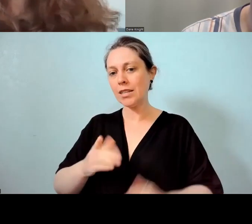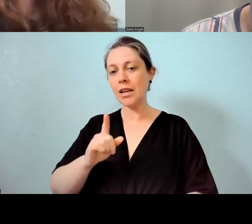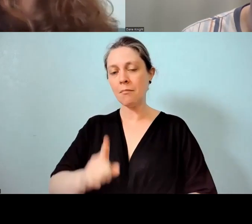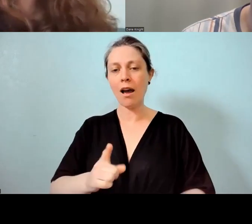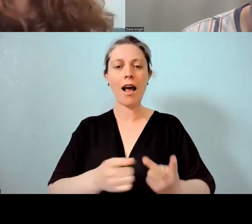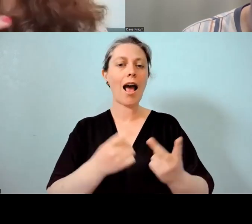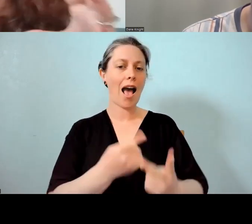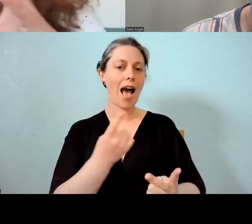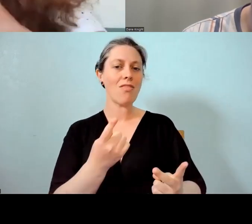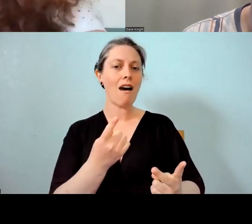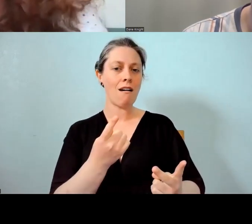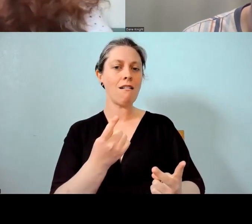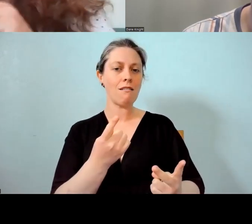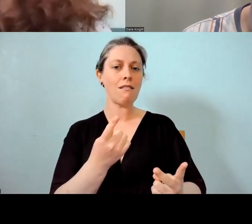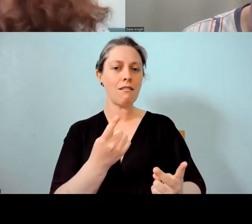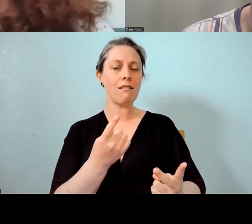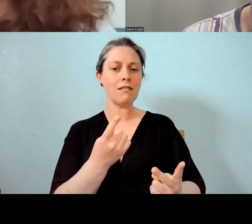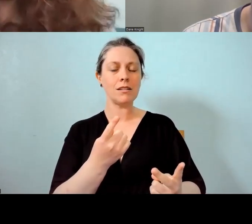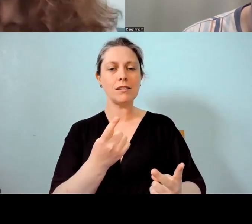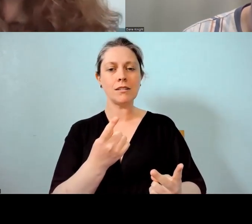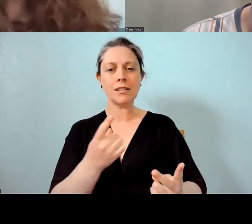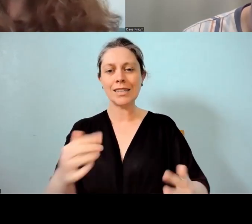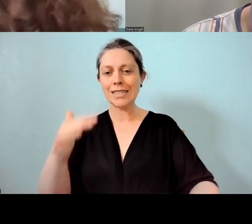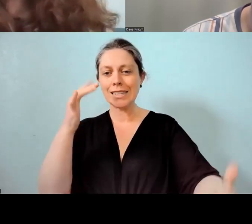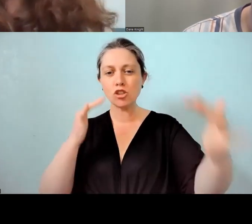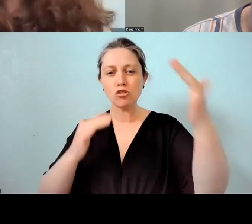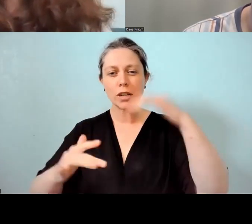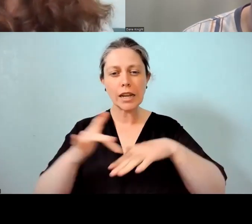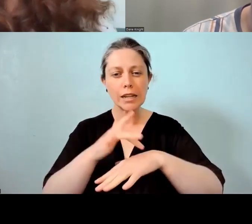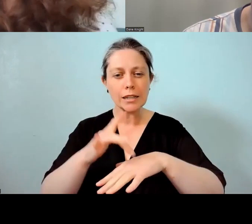but also, you know, other sensory, learning sort of,